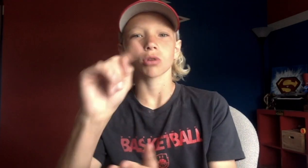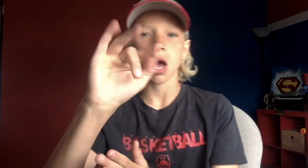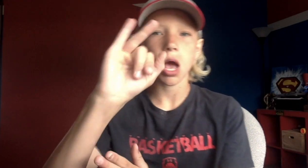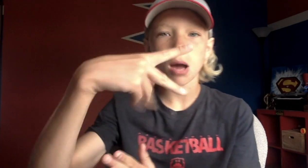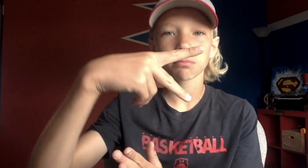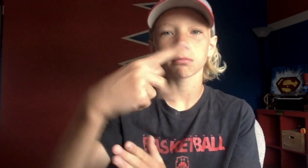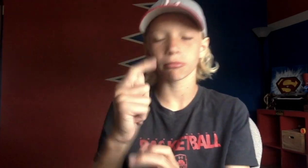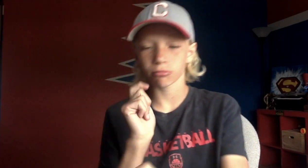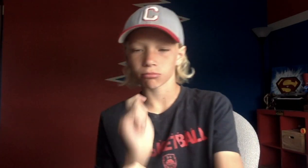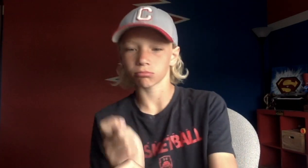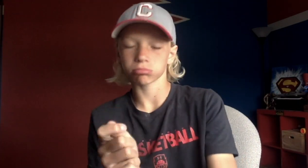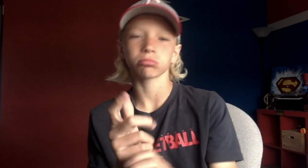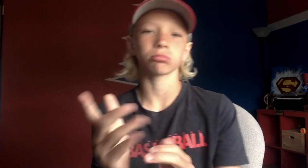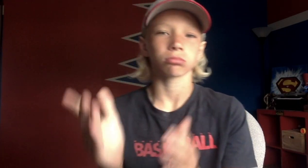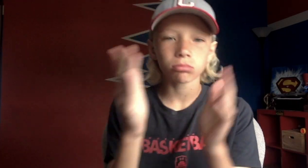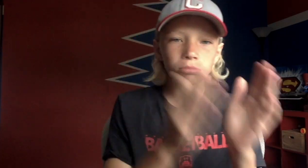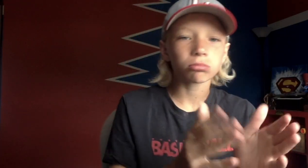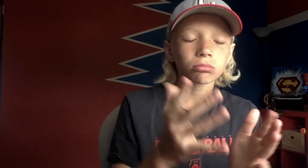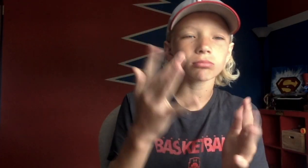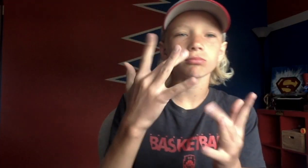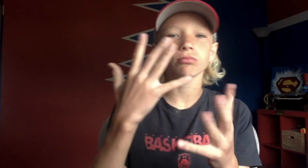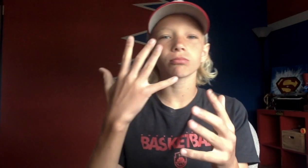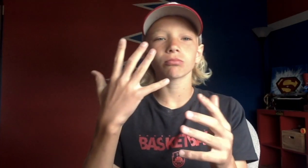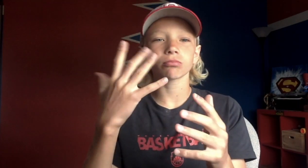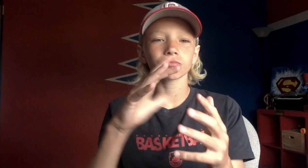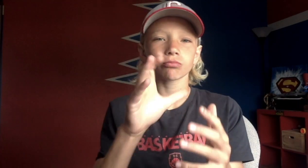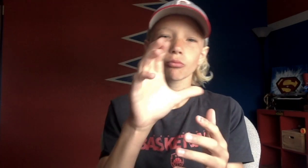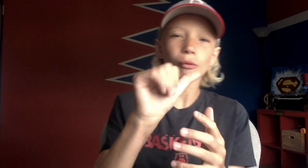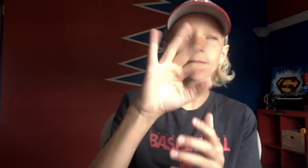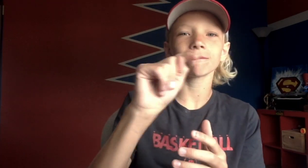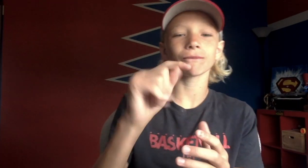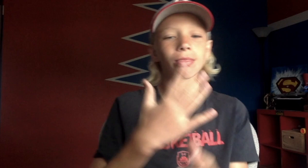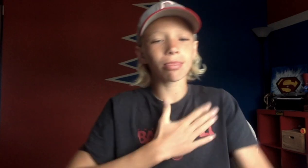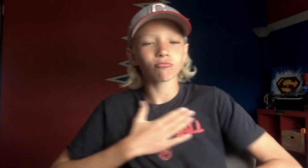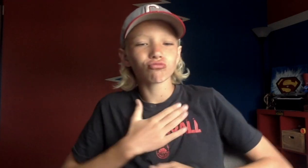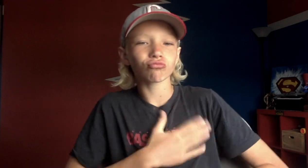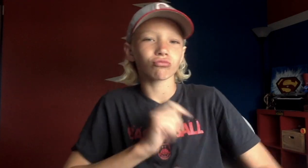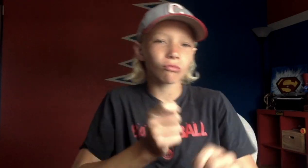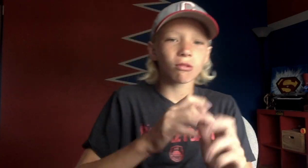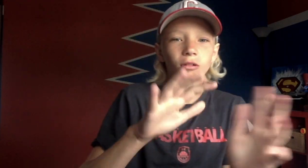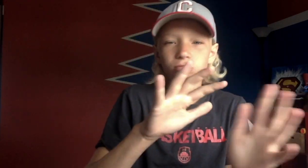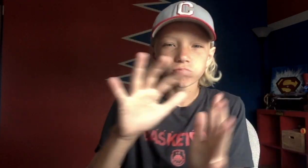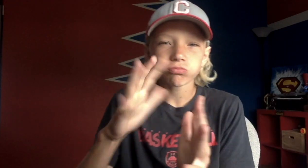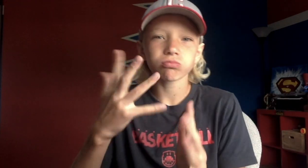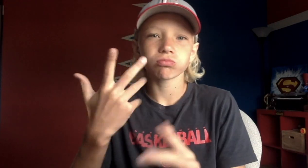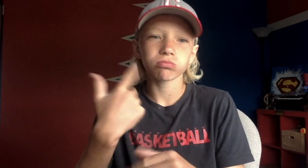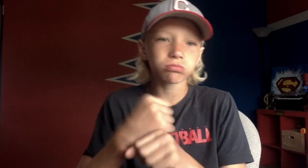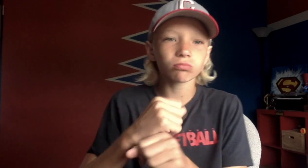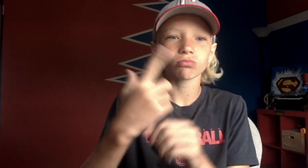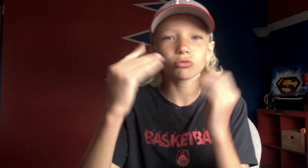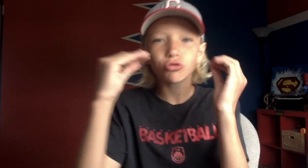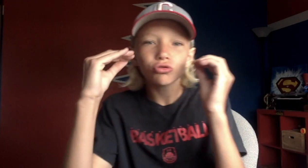Teaching other kids, giving them some tips and. Doing crafts and doing that kind